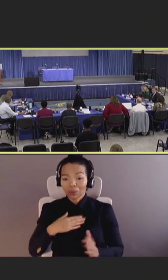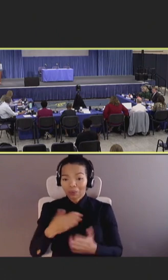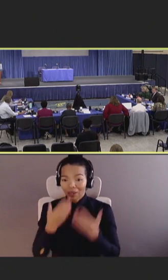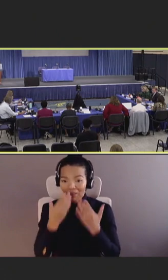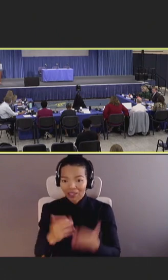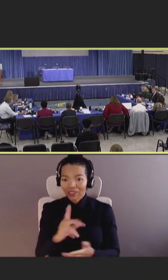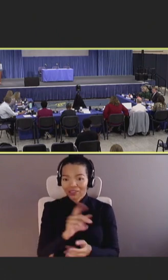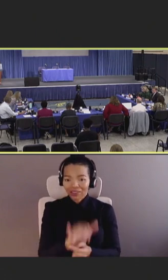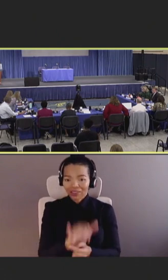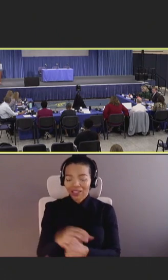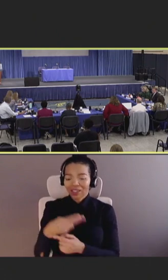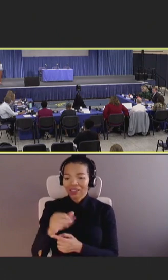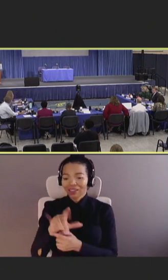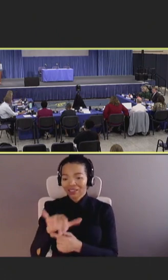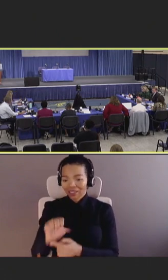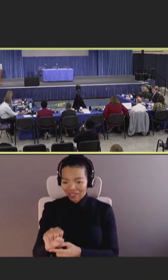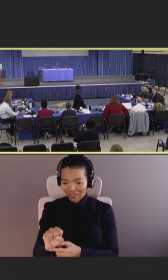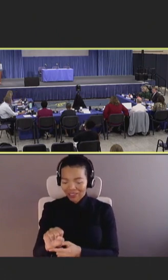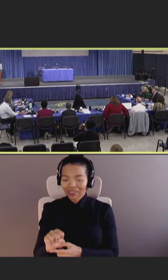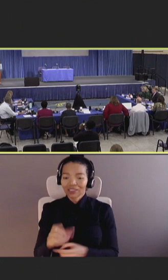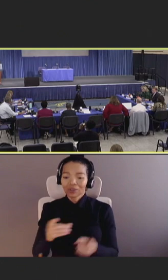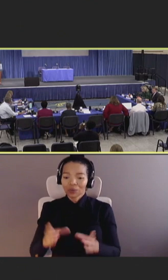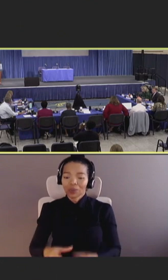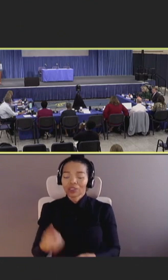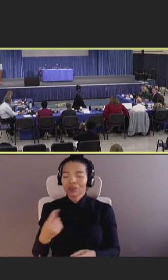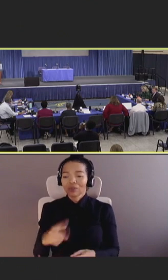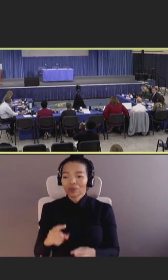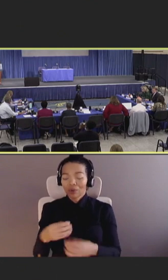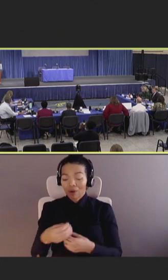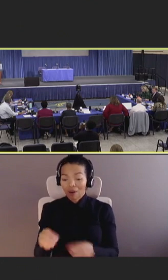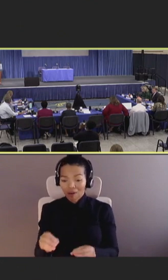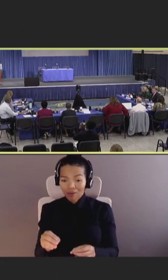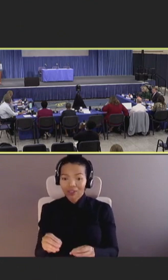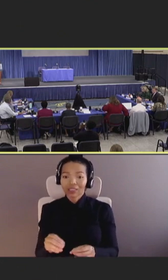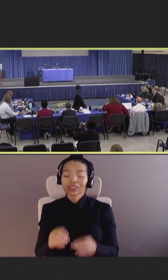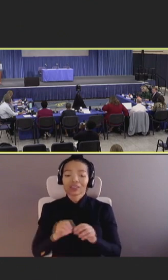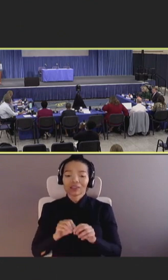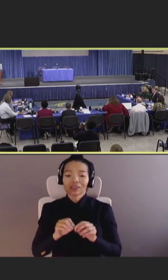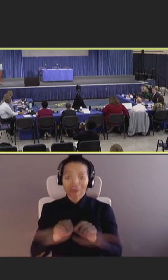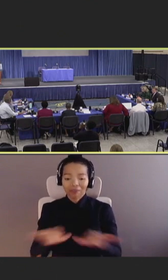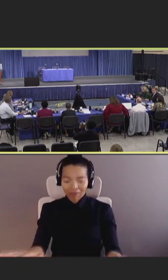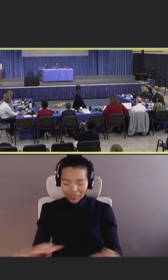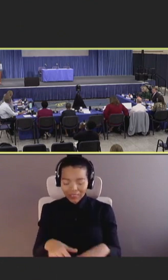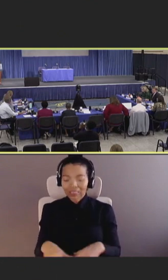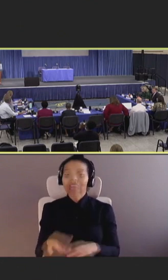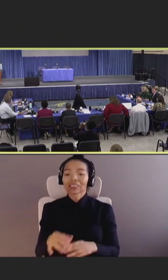the director of the Office of Infectious Disease and HIV/AIDS Policy, and to Ann